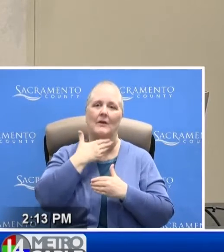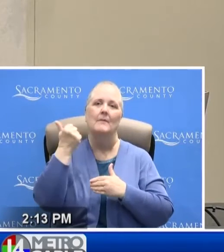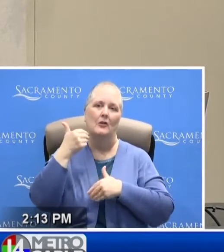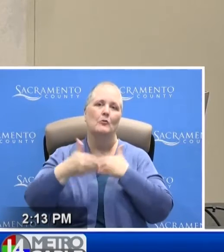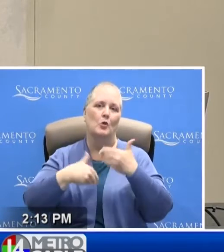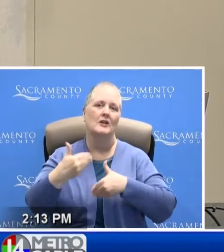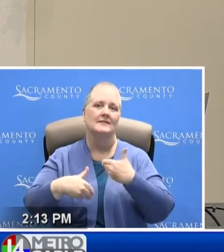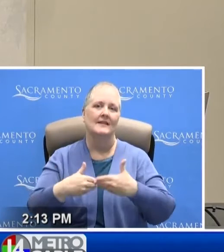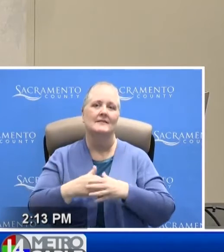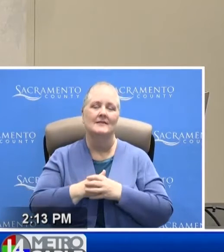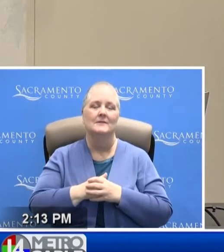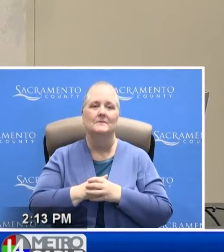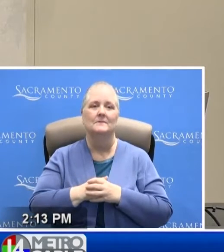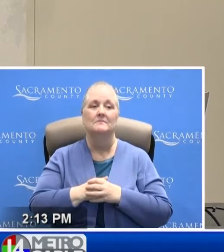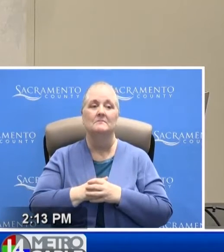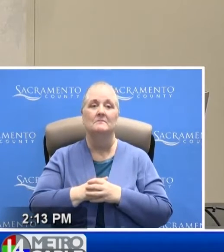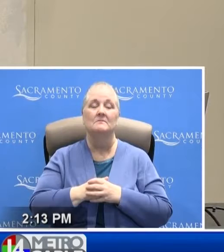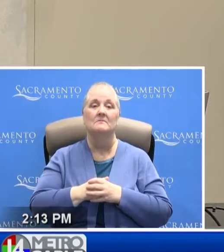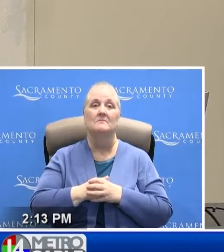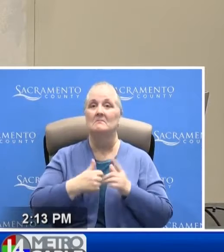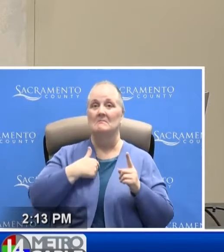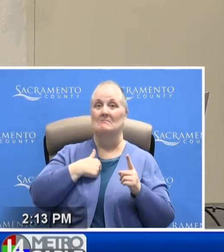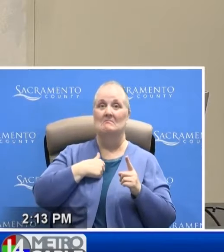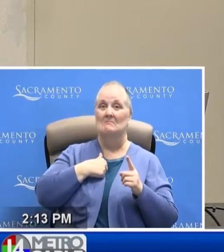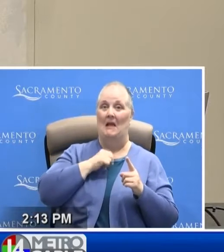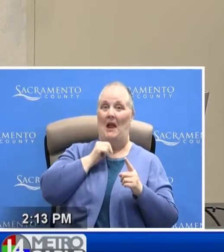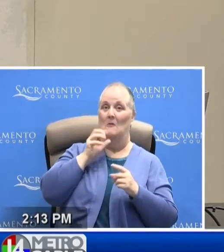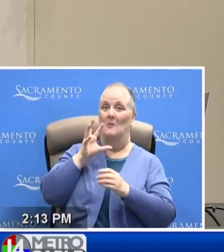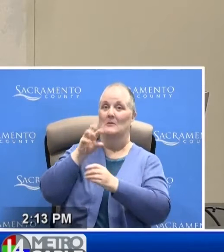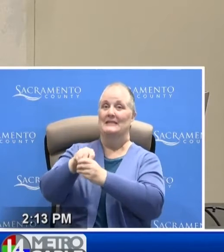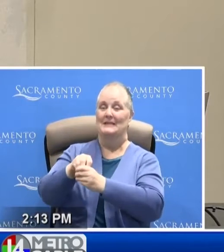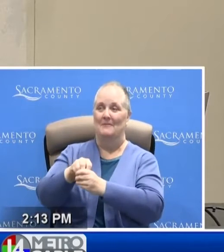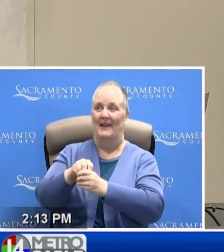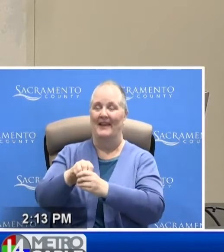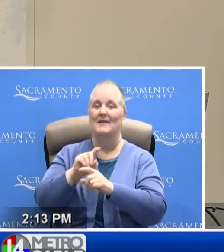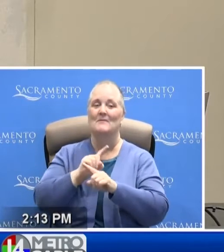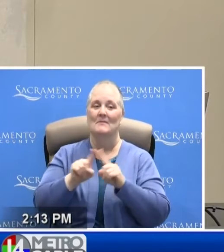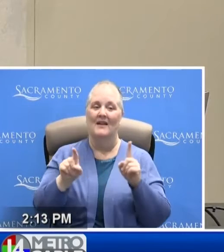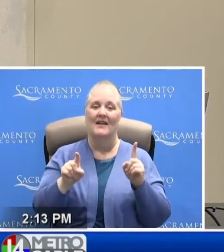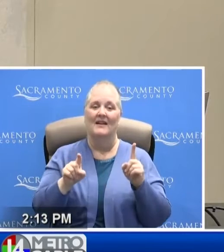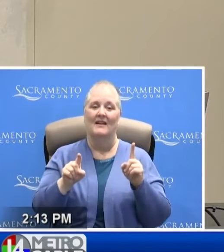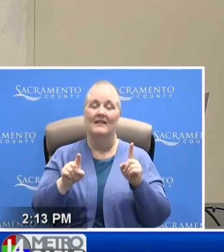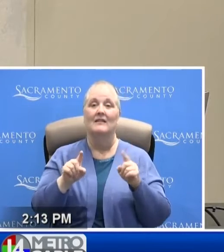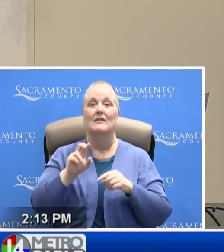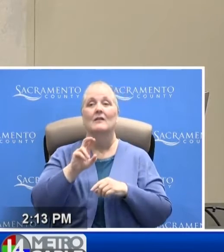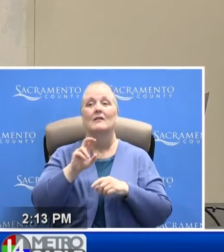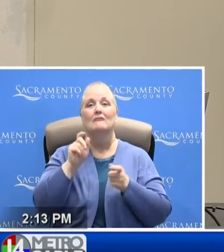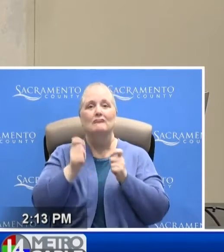and one that I won't be participating in, but in redistricting in the future.